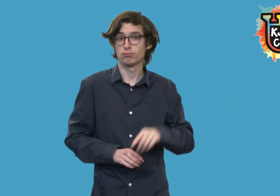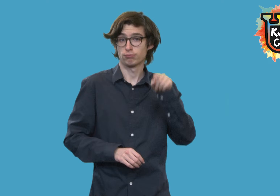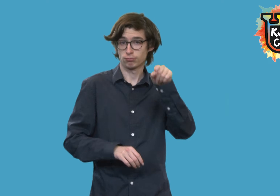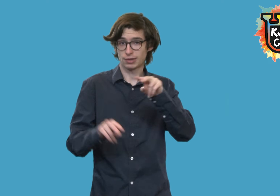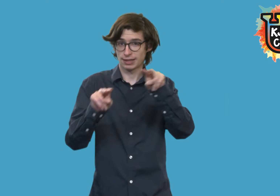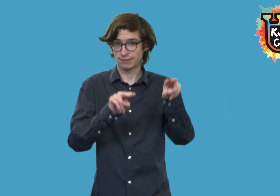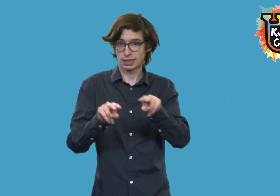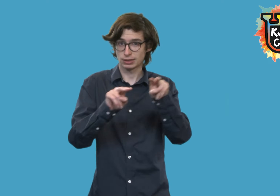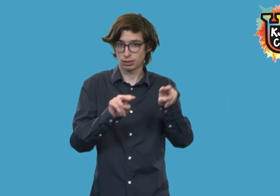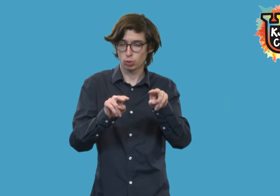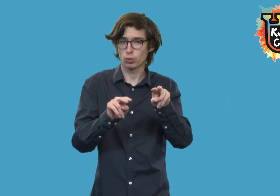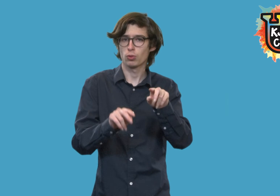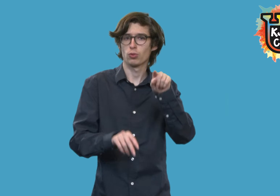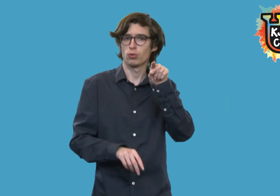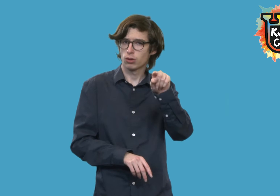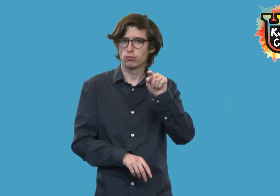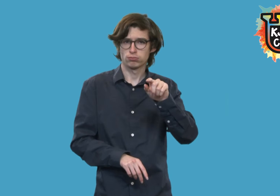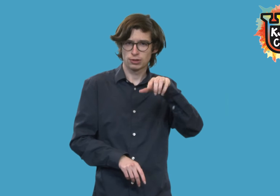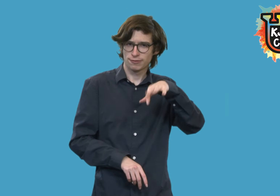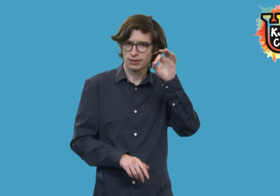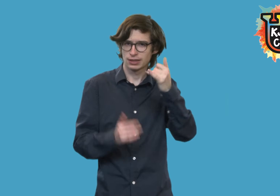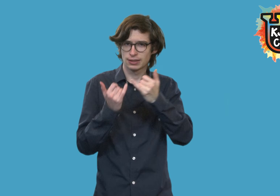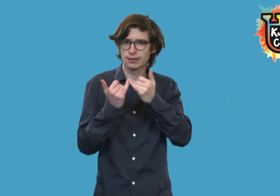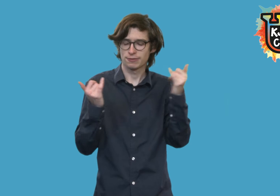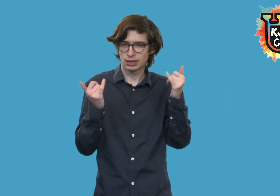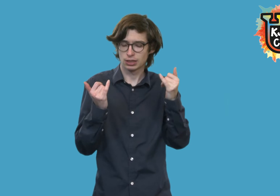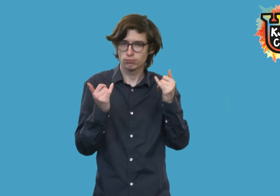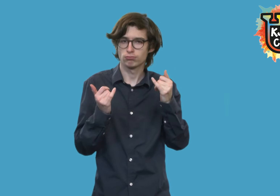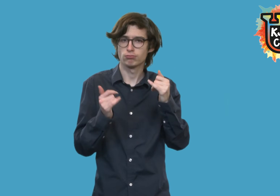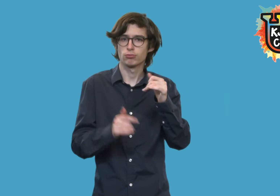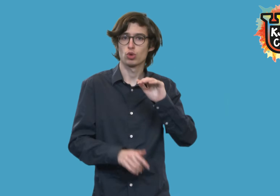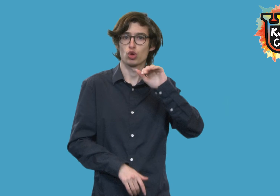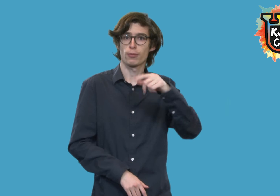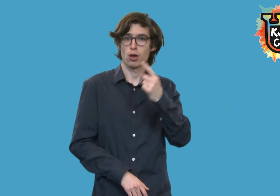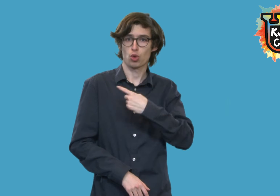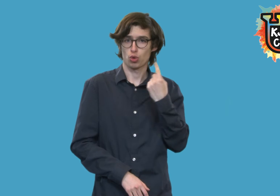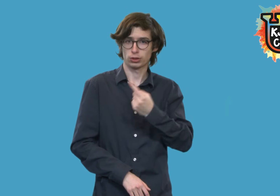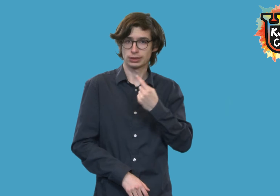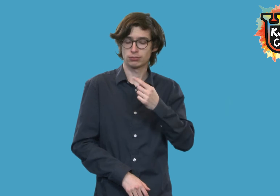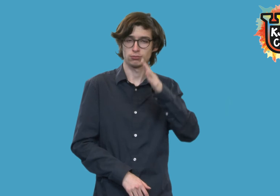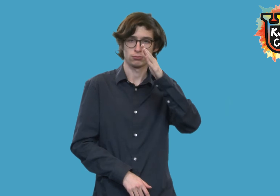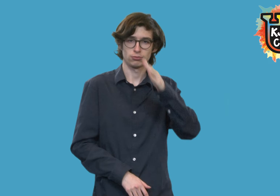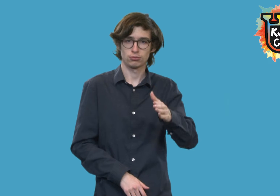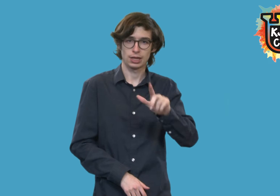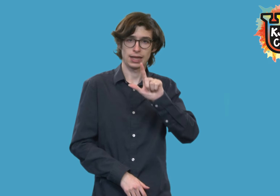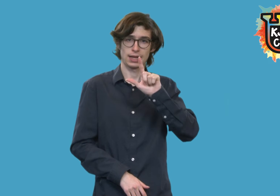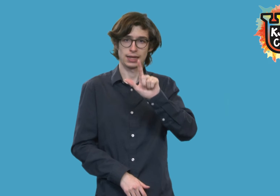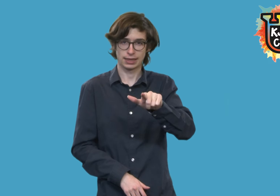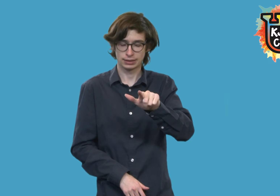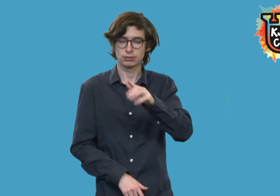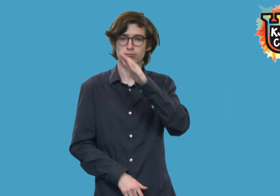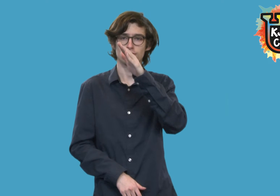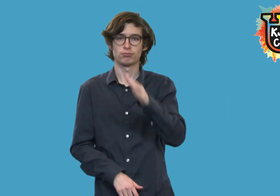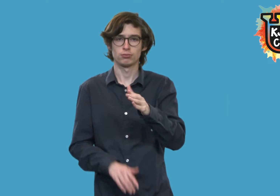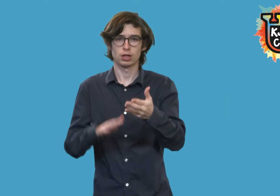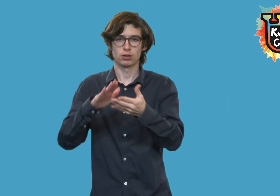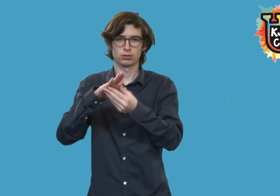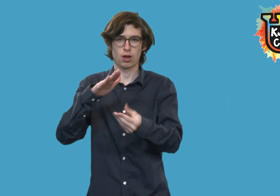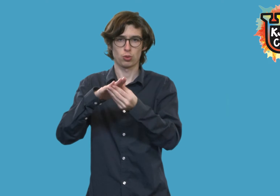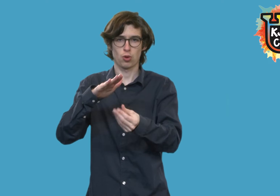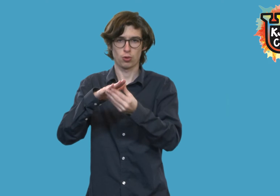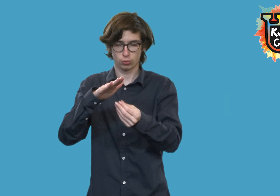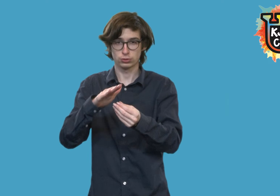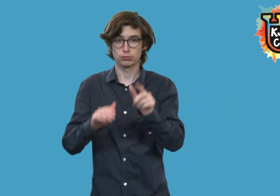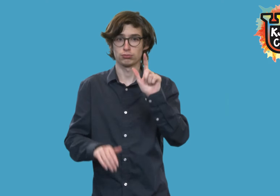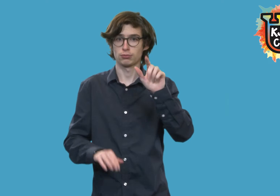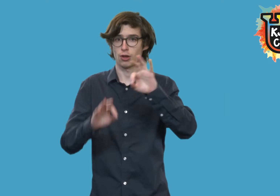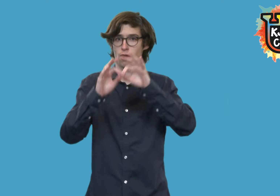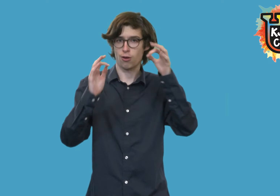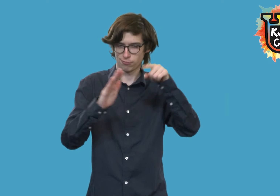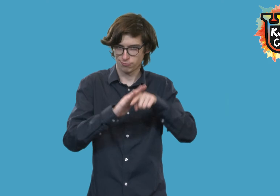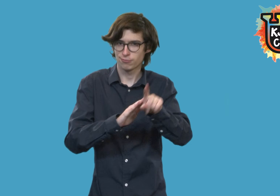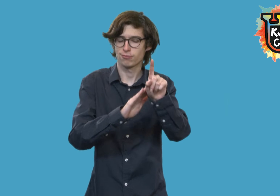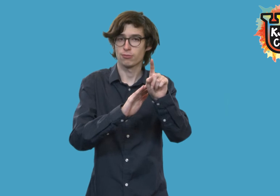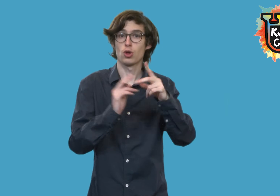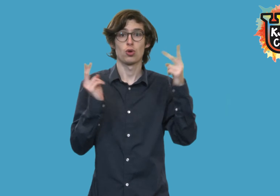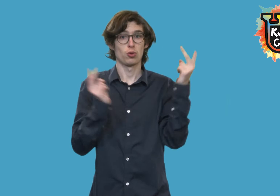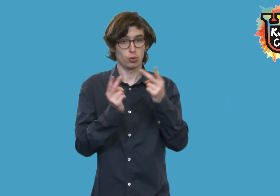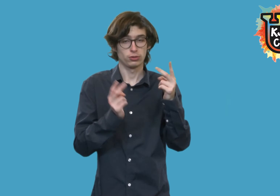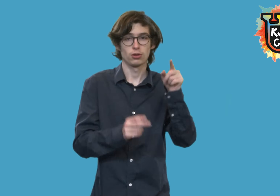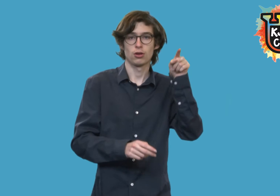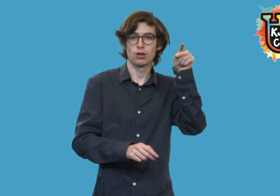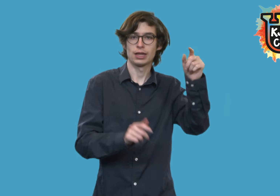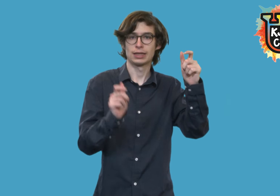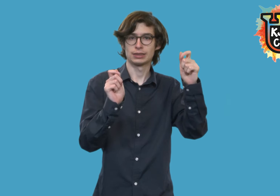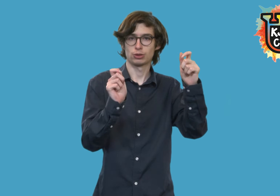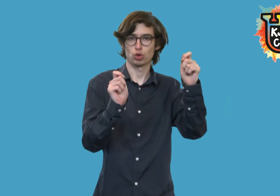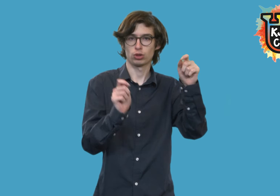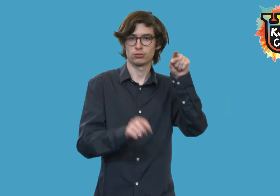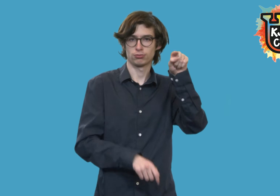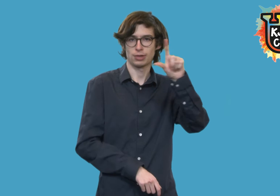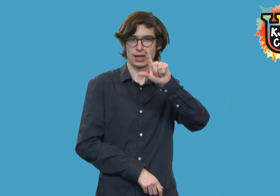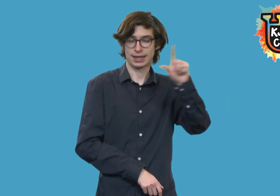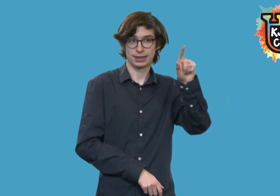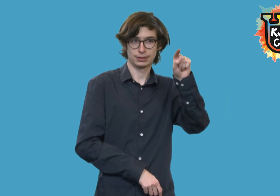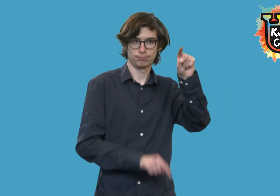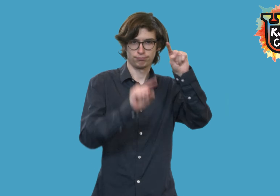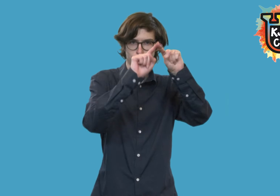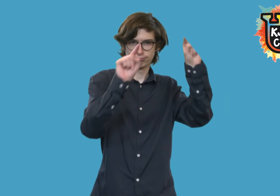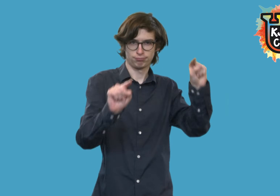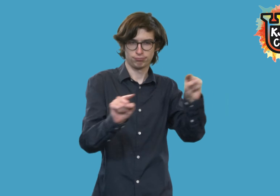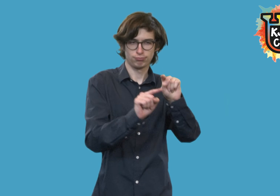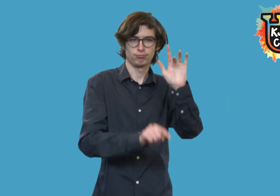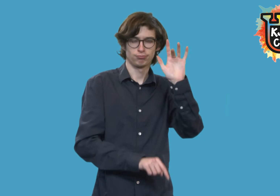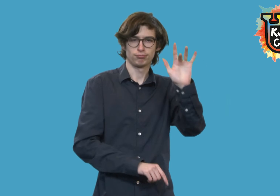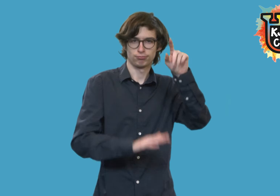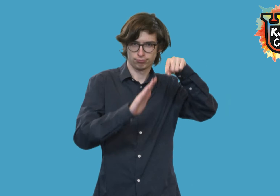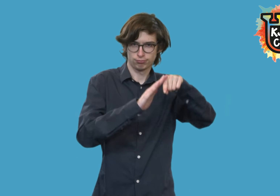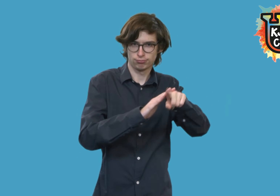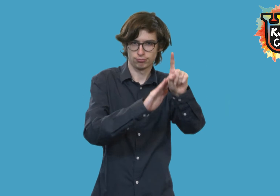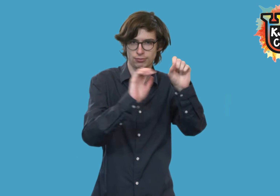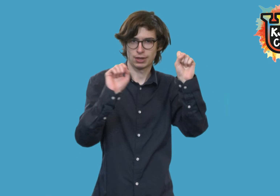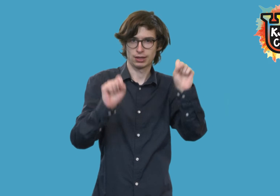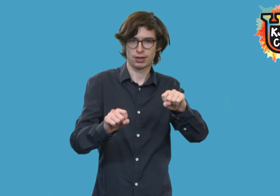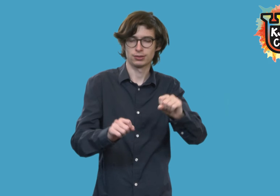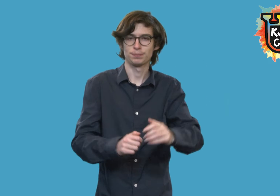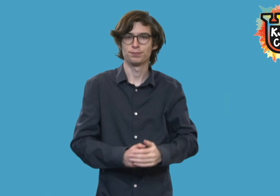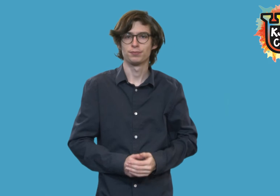It can be accessed via the page About us | Links | Downloads, or you can click on the screenshot on the left.